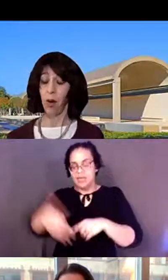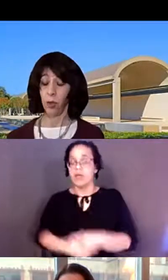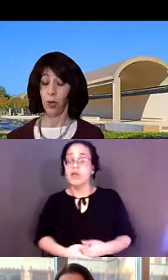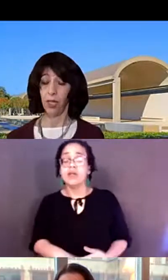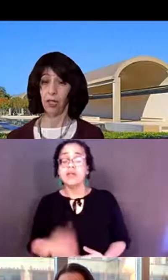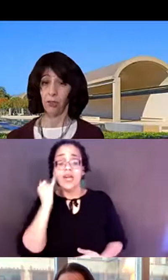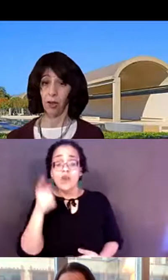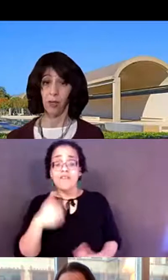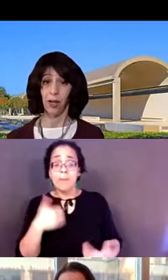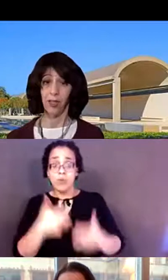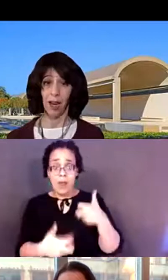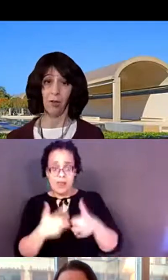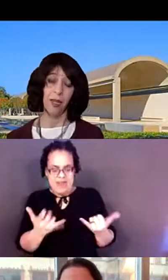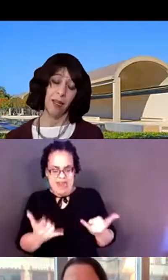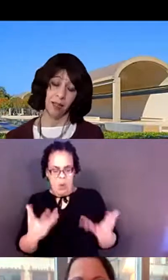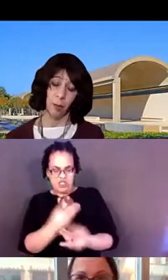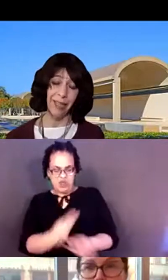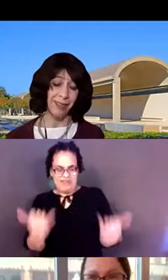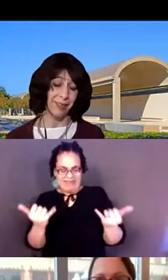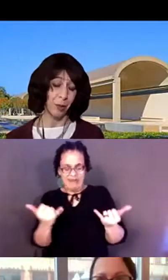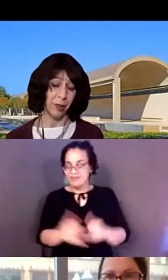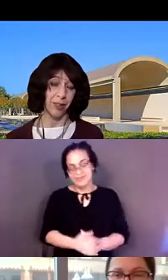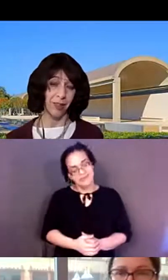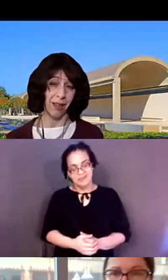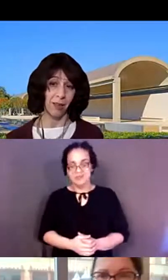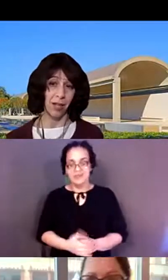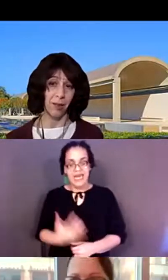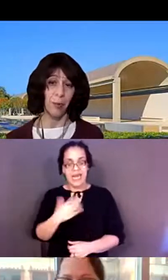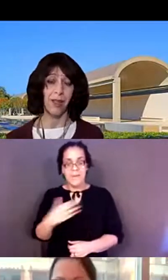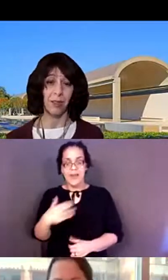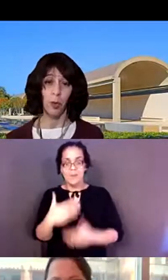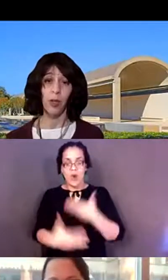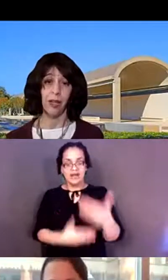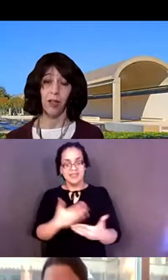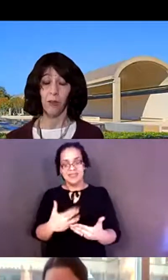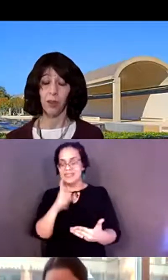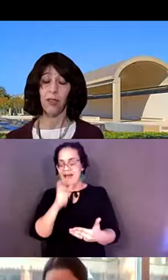you want to get it solved right now, the complaint isn't going to be satisfying.